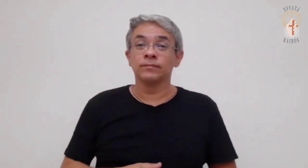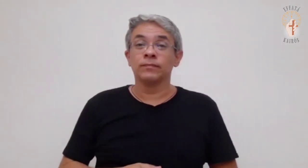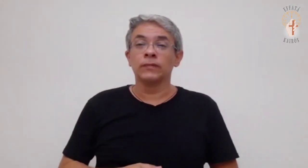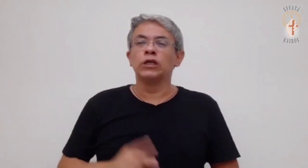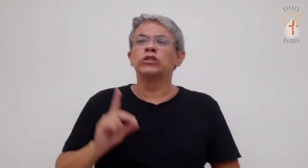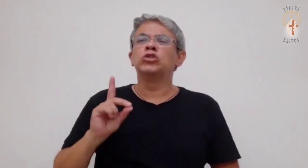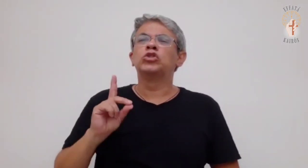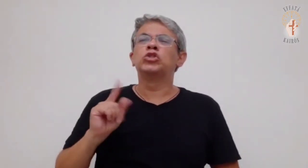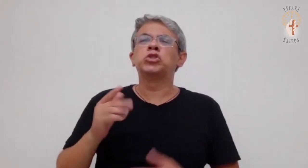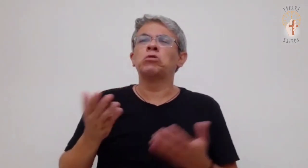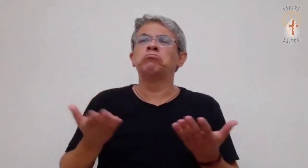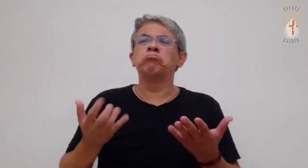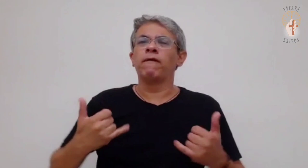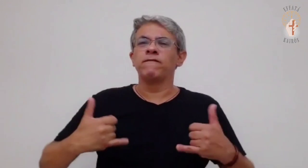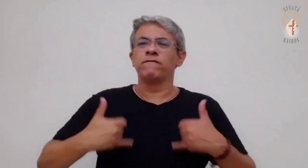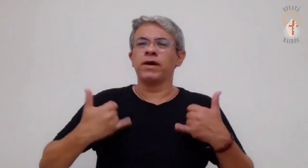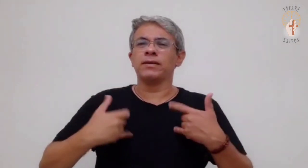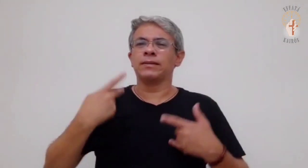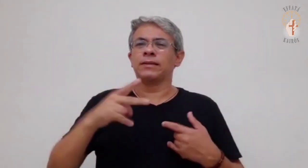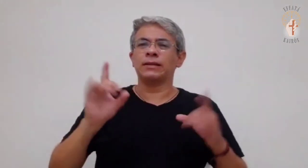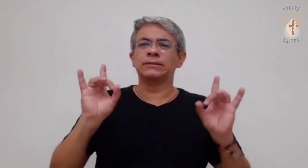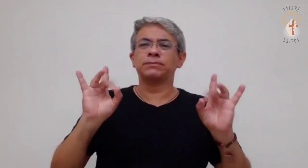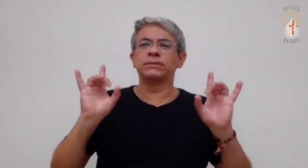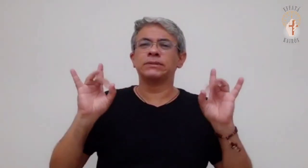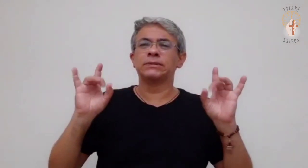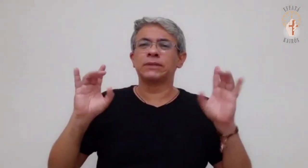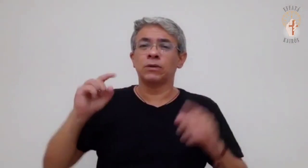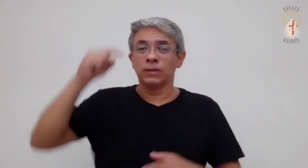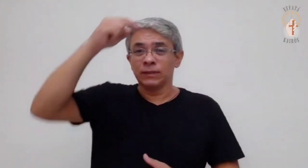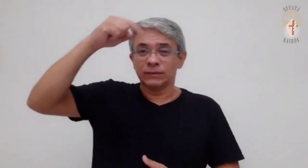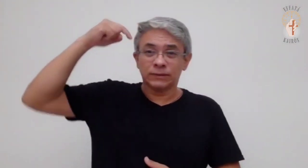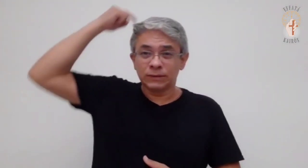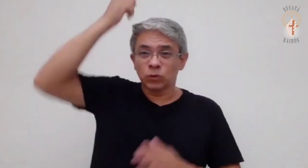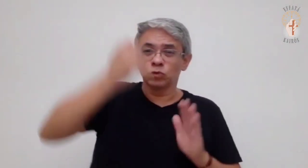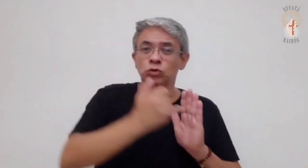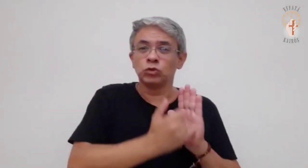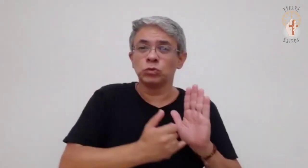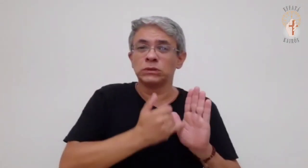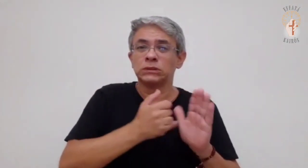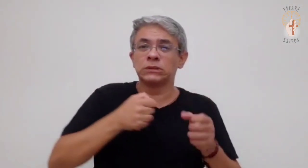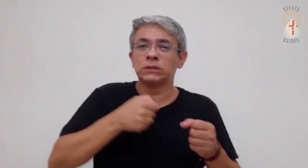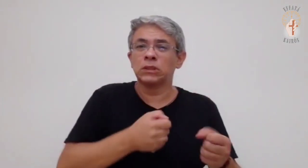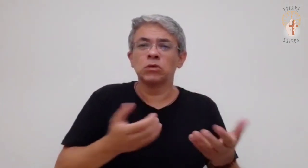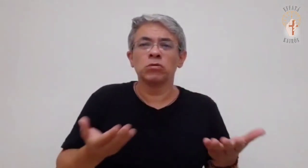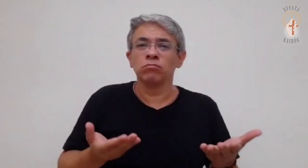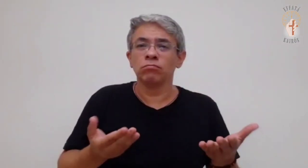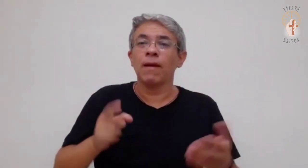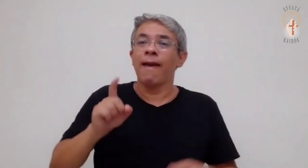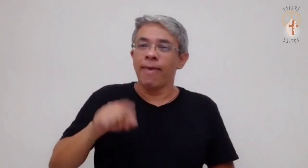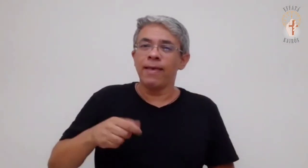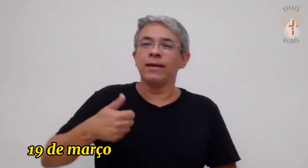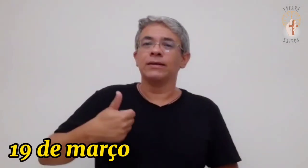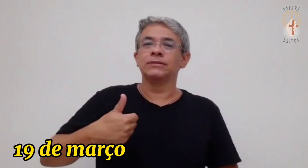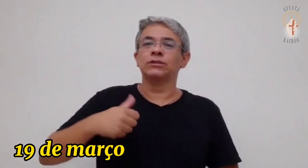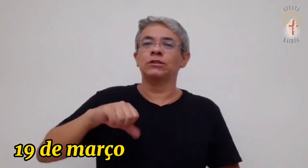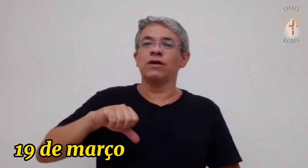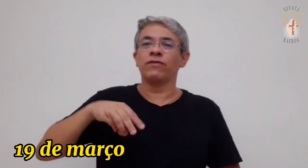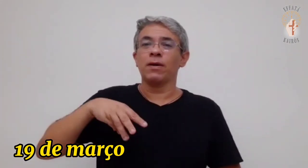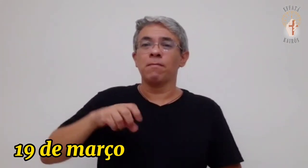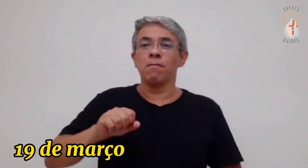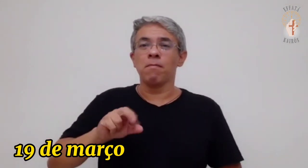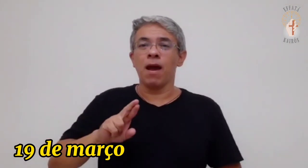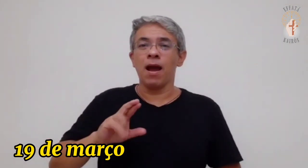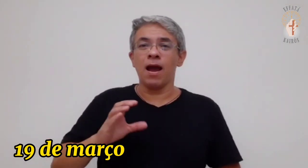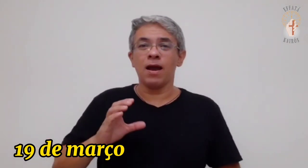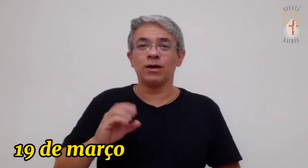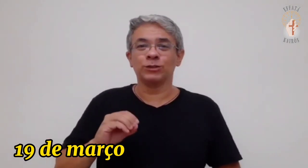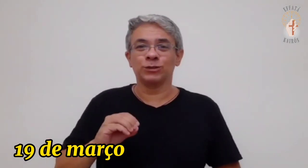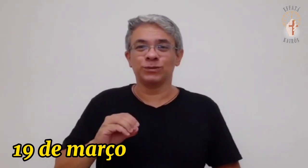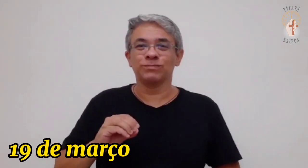His feast is celebrated on the 19th of March.